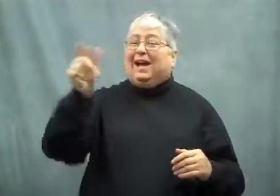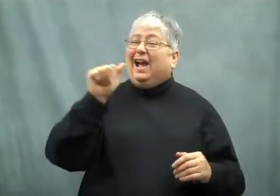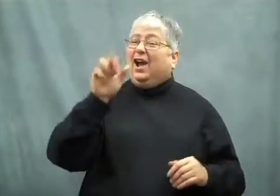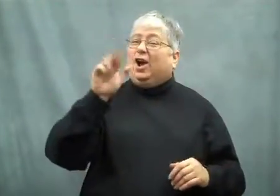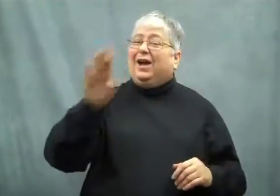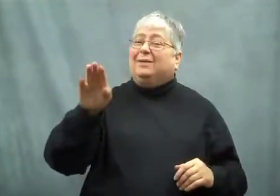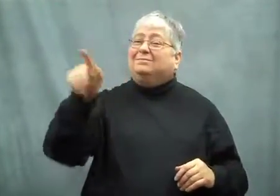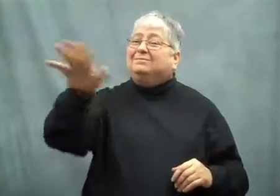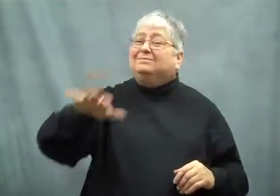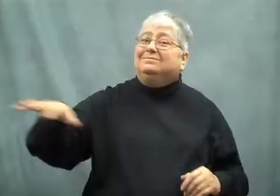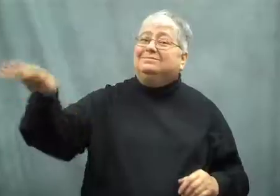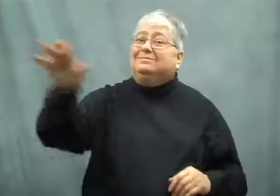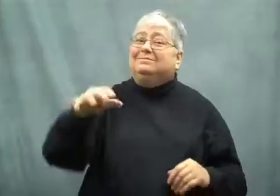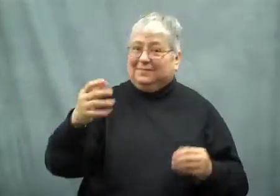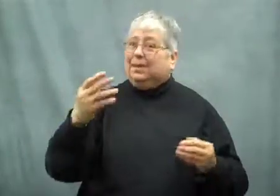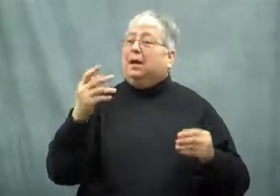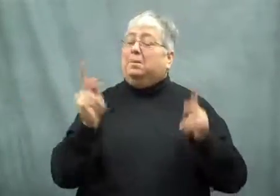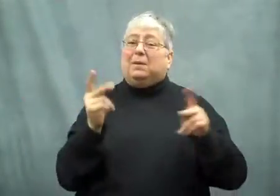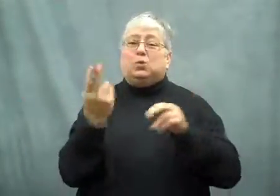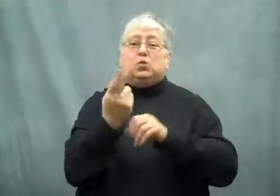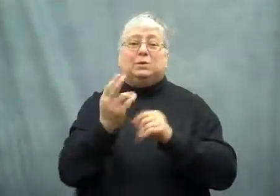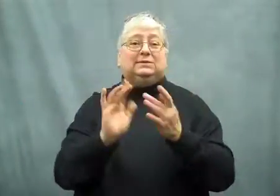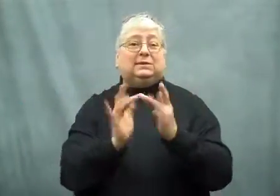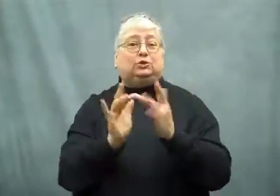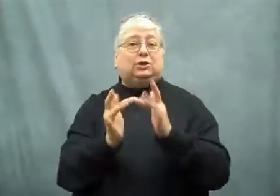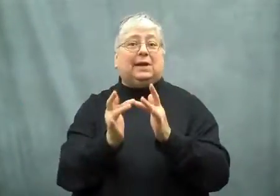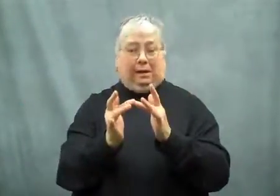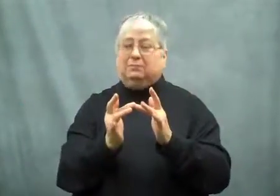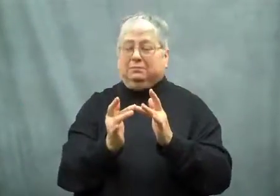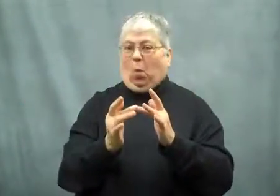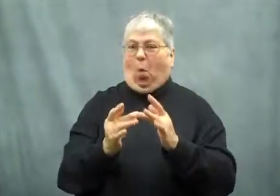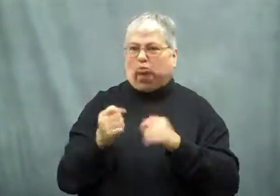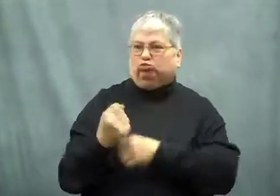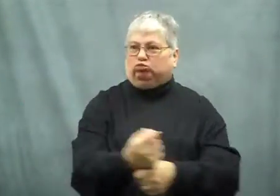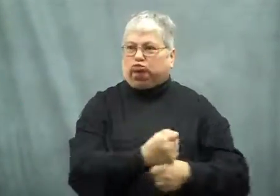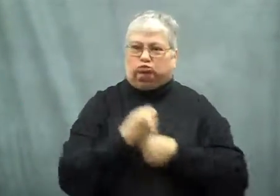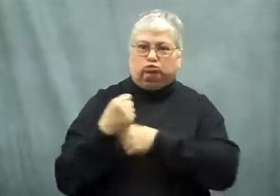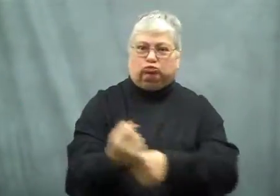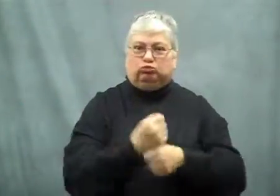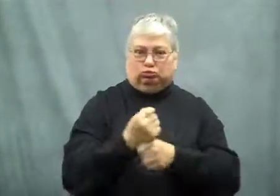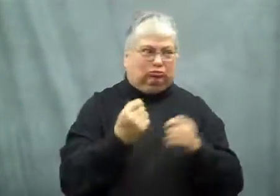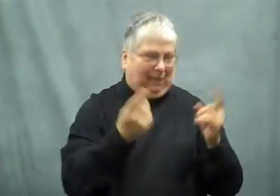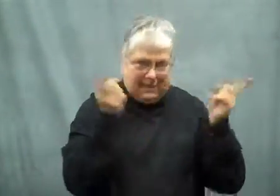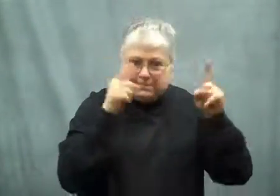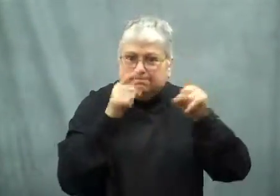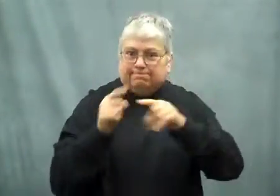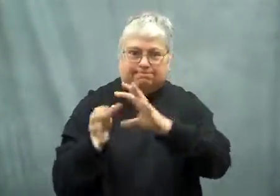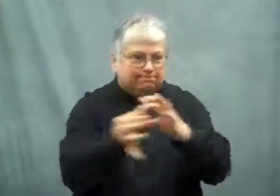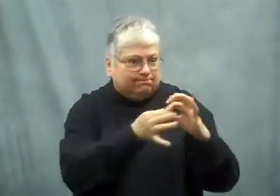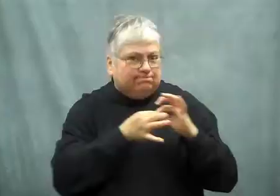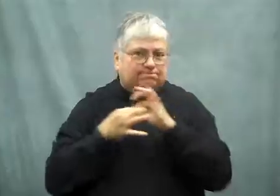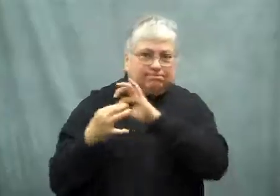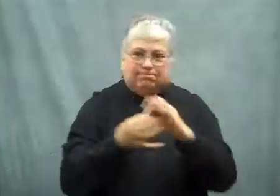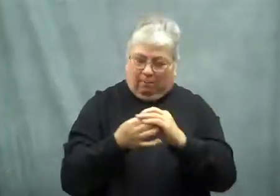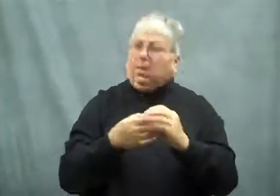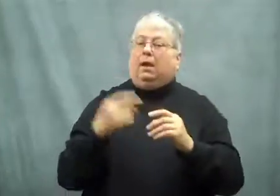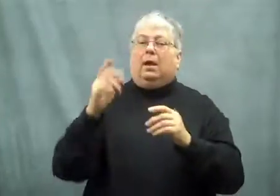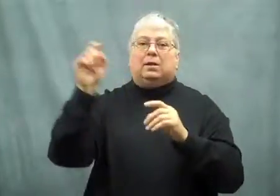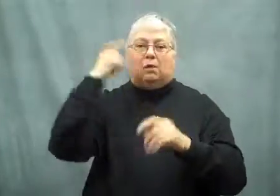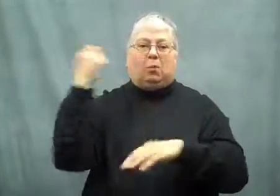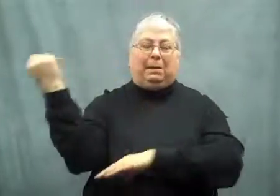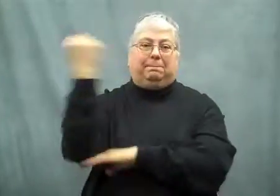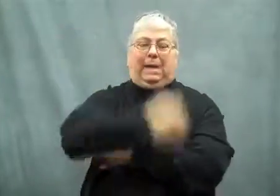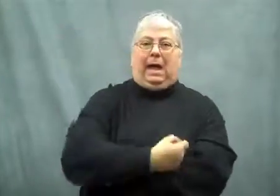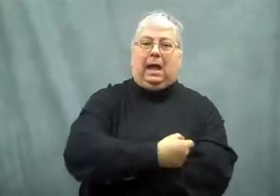with people using the internet to coordinate protests in Arabic countries.